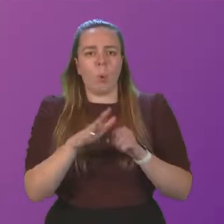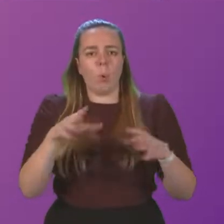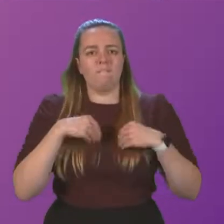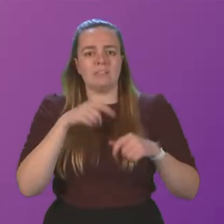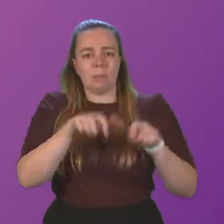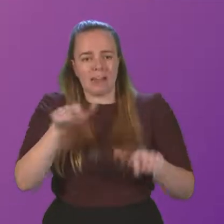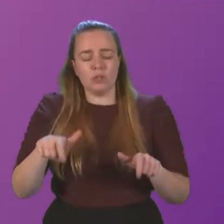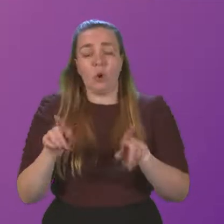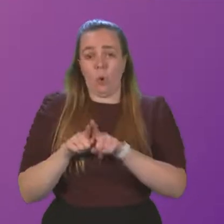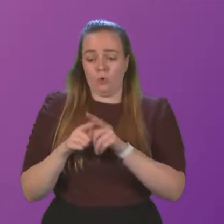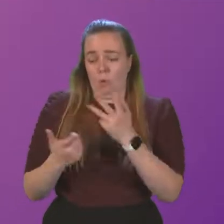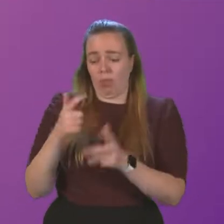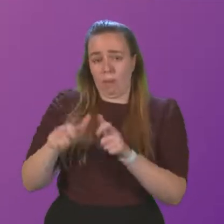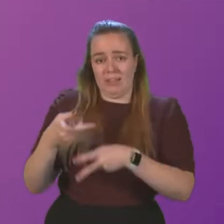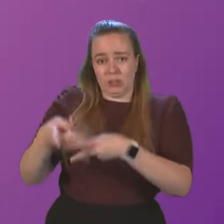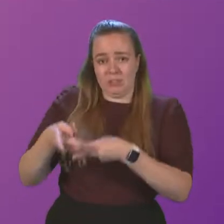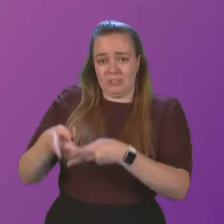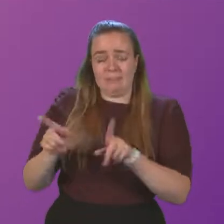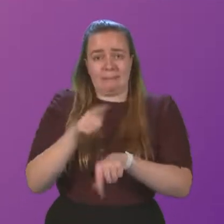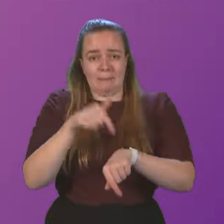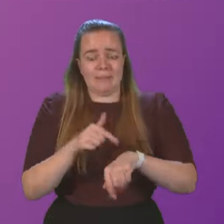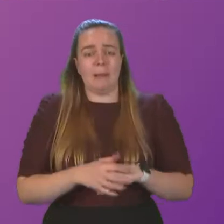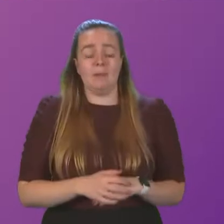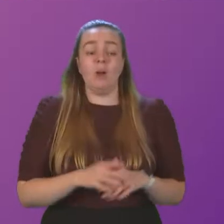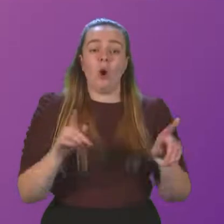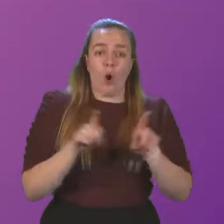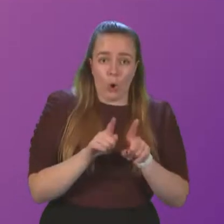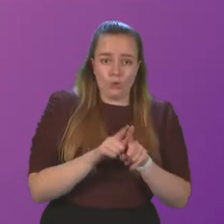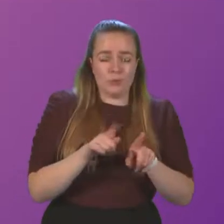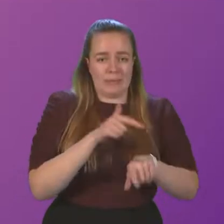alongside providing other patient care, while also preparing for and responding to wider